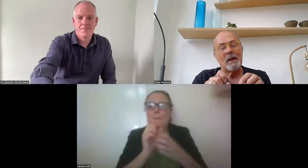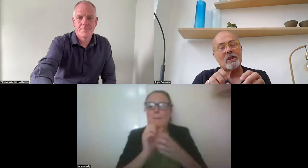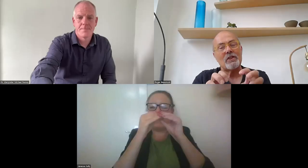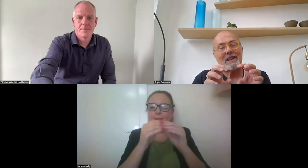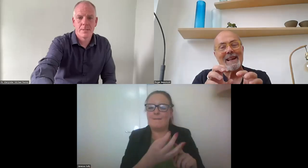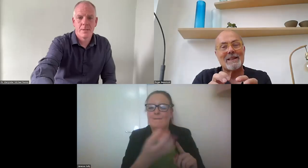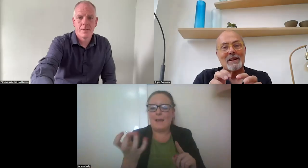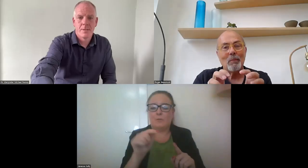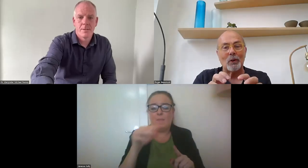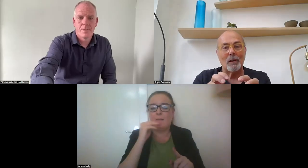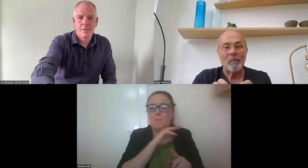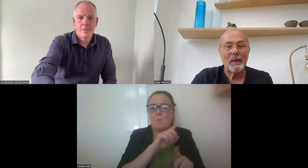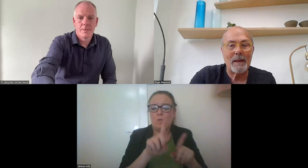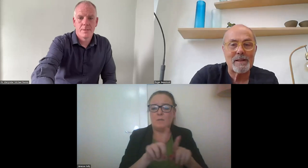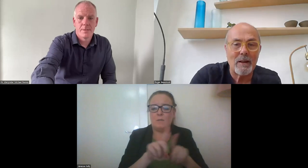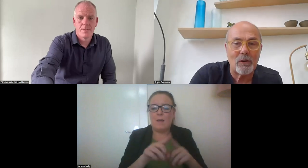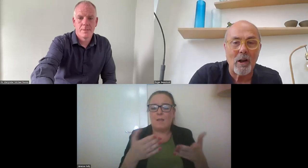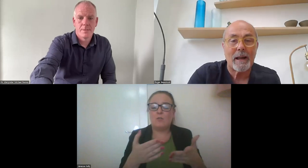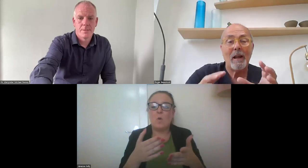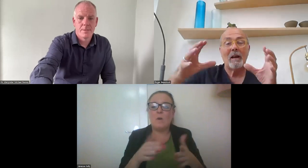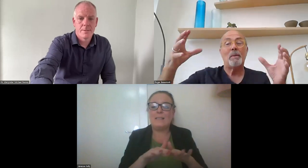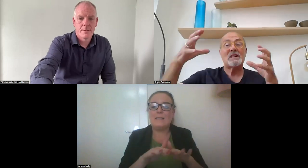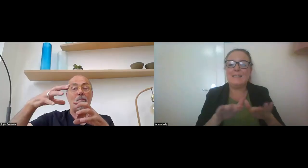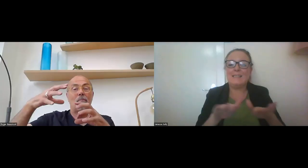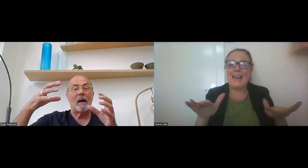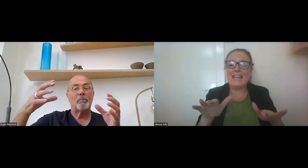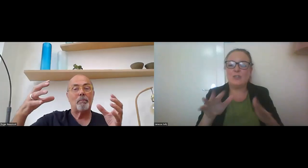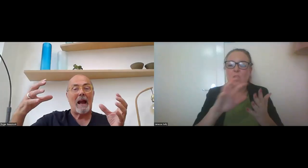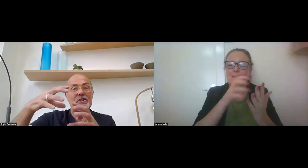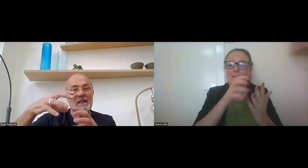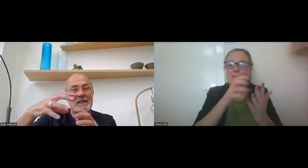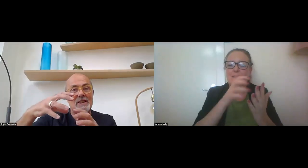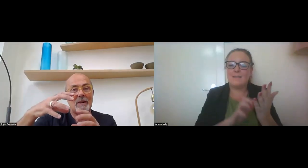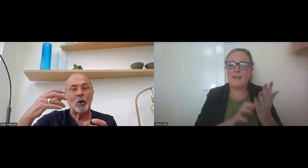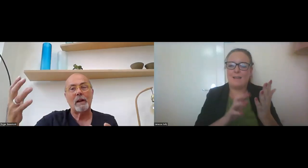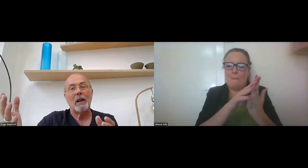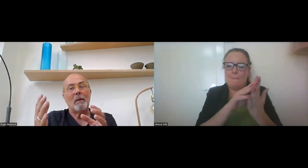So, the Stagetext model is, if you like, a bit of a parasitic model.